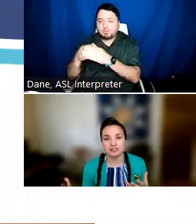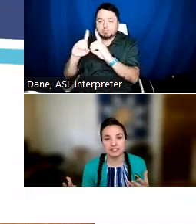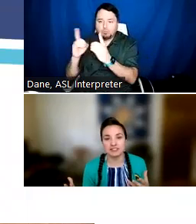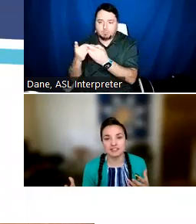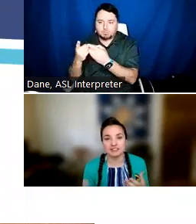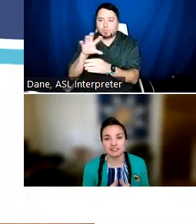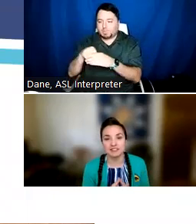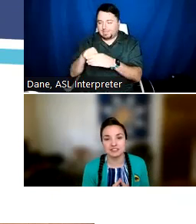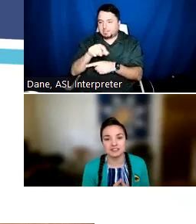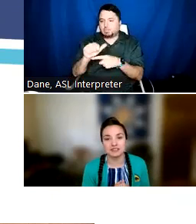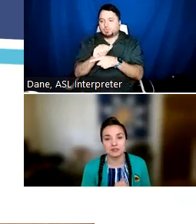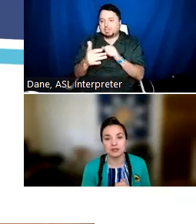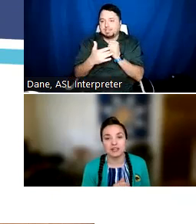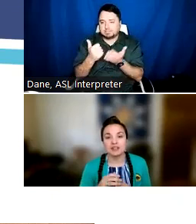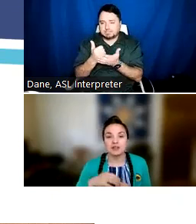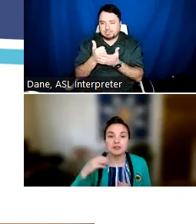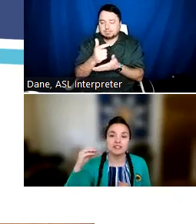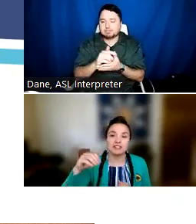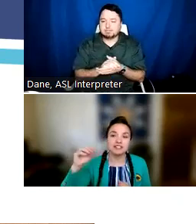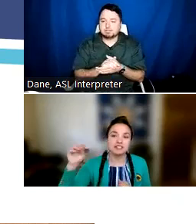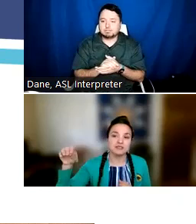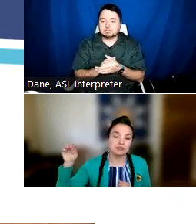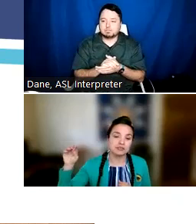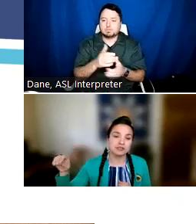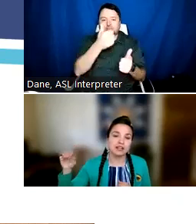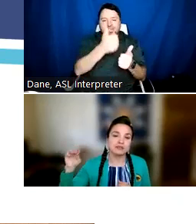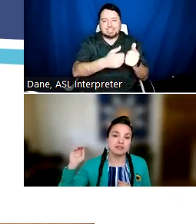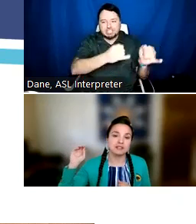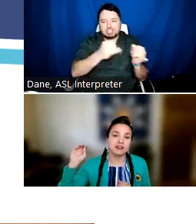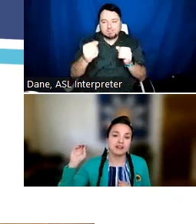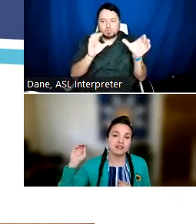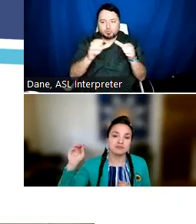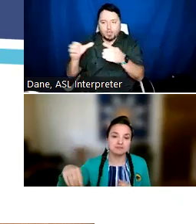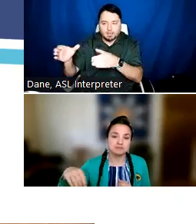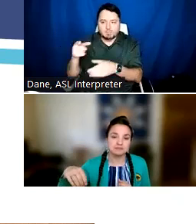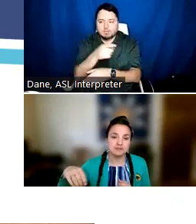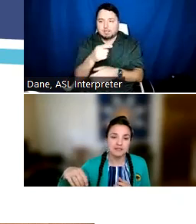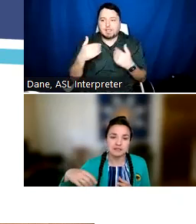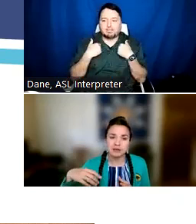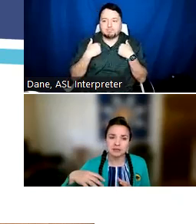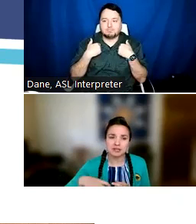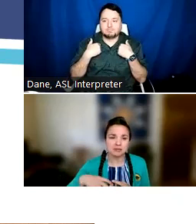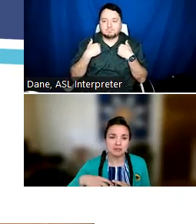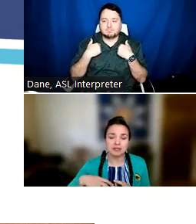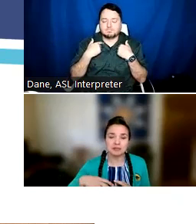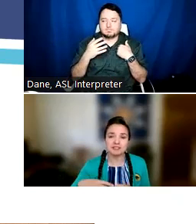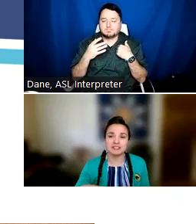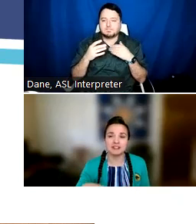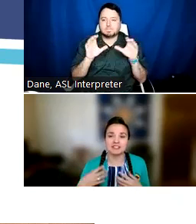our training and technical assistance. Within each individual tribe there are tribal departments that